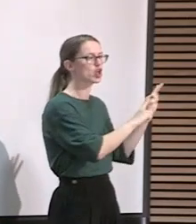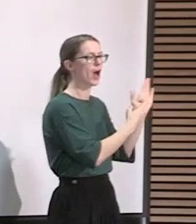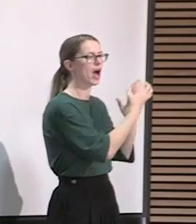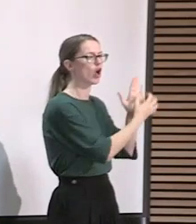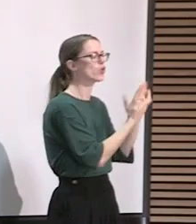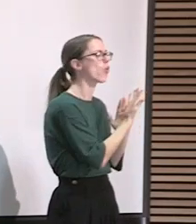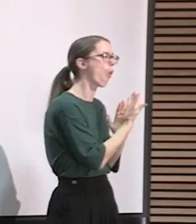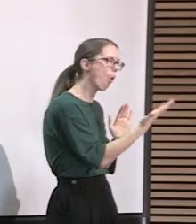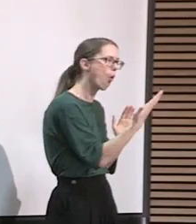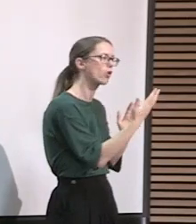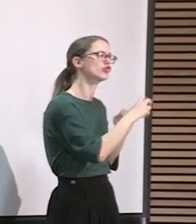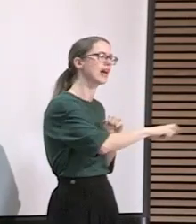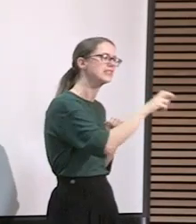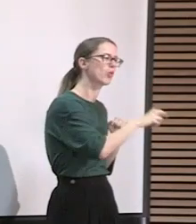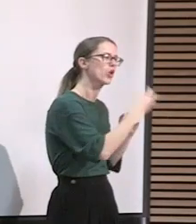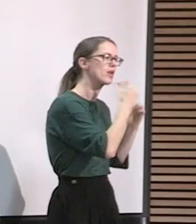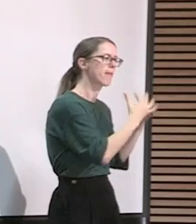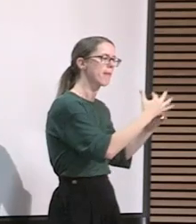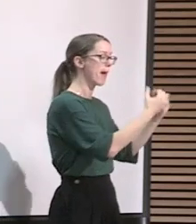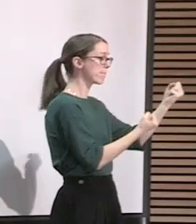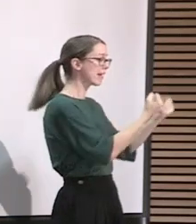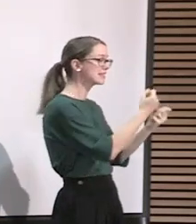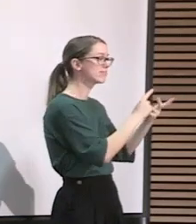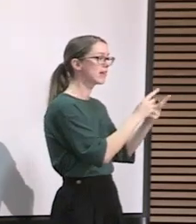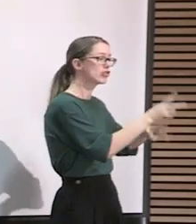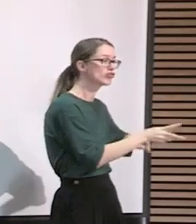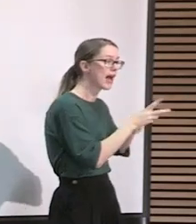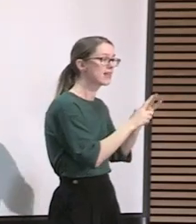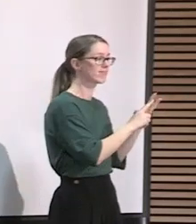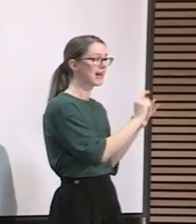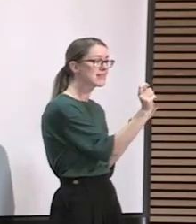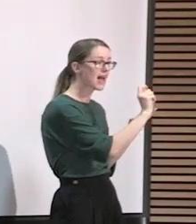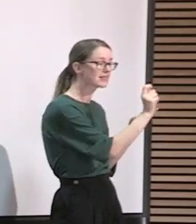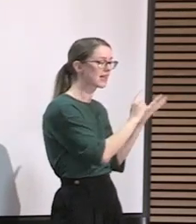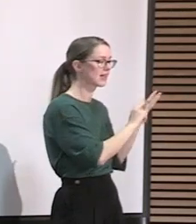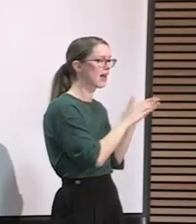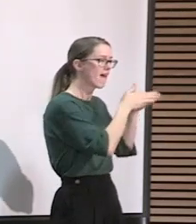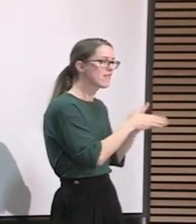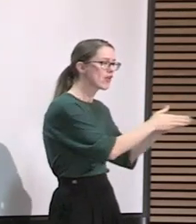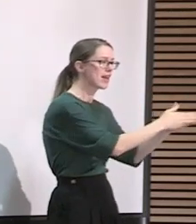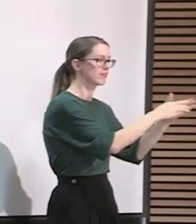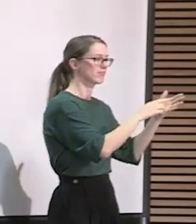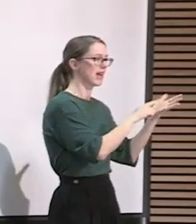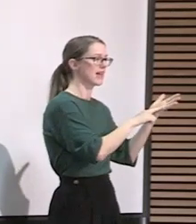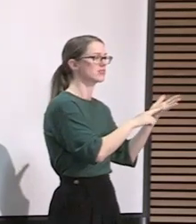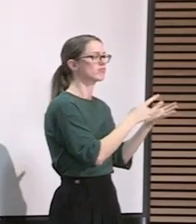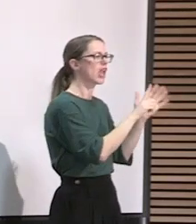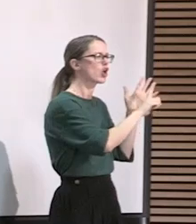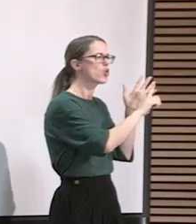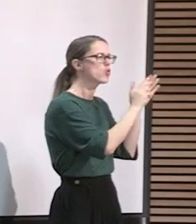displaying of QR codes will be a requirement on all transport modes carrying members of the